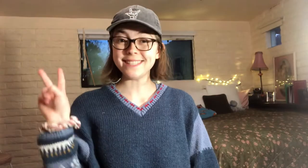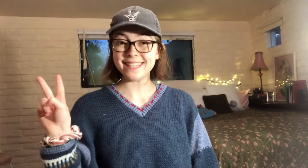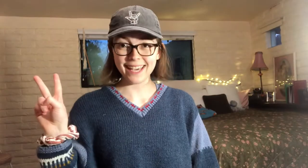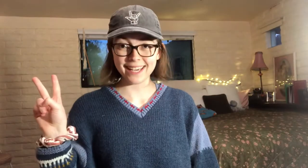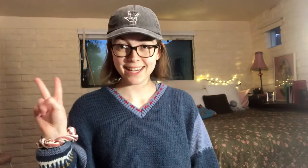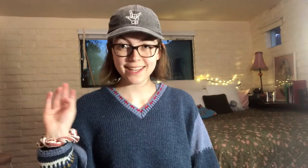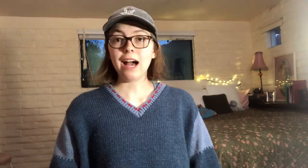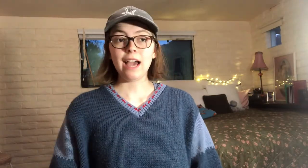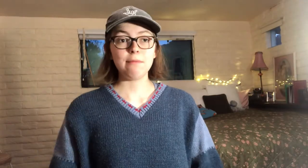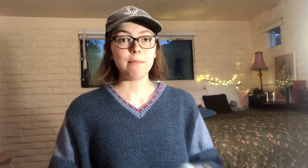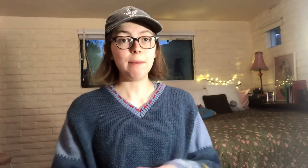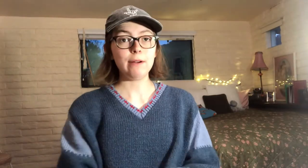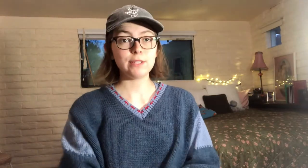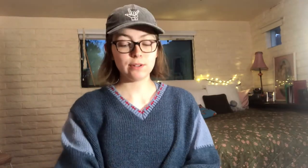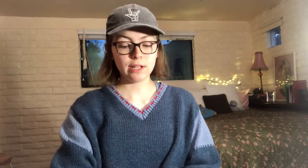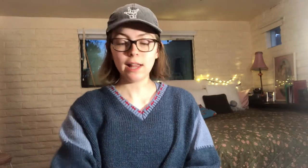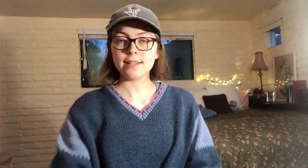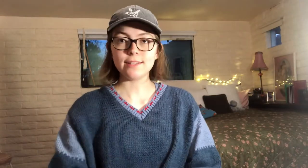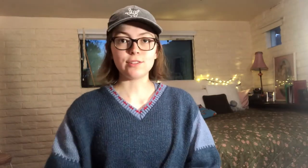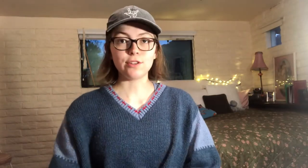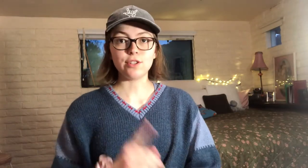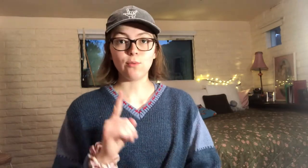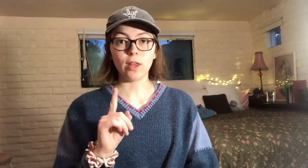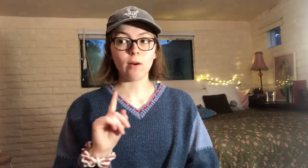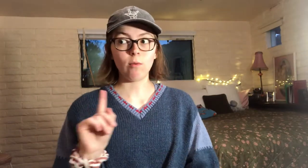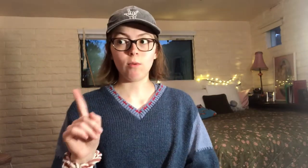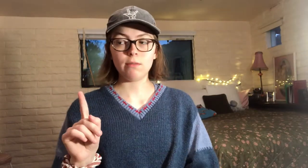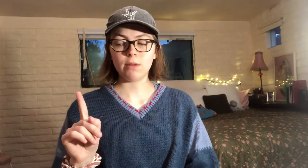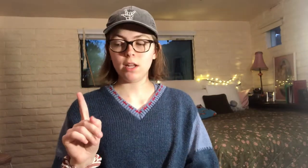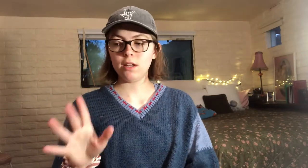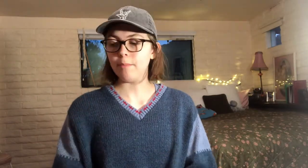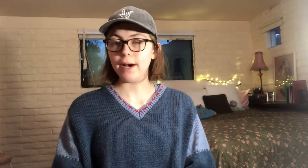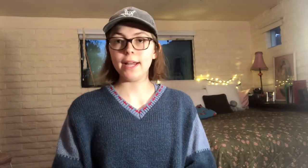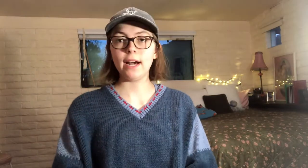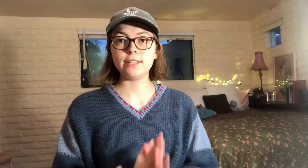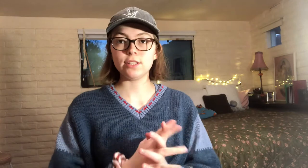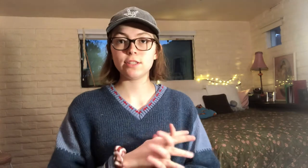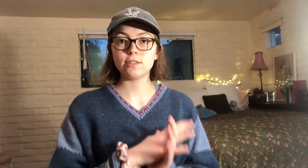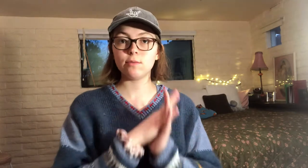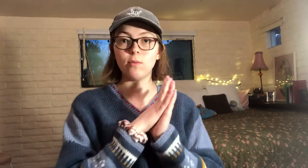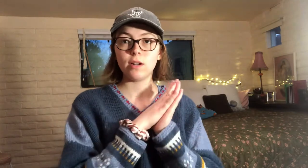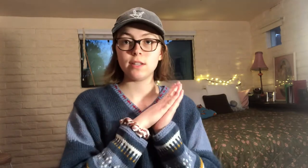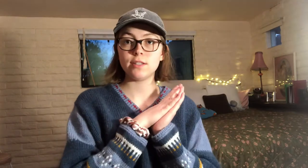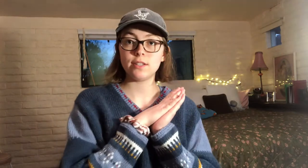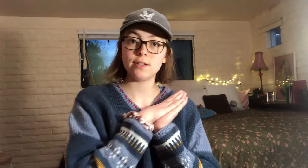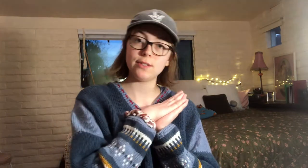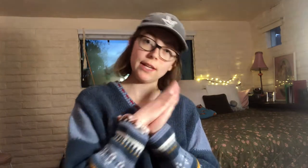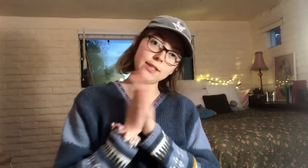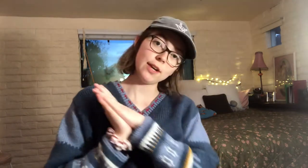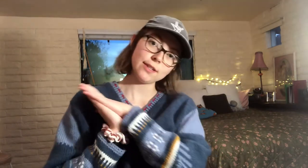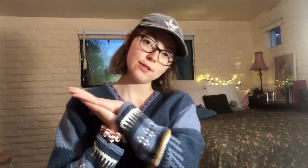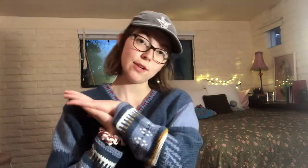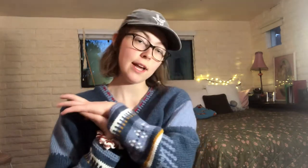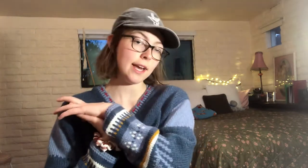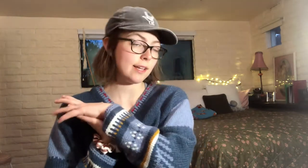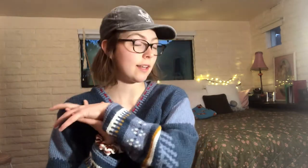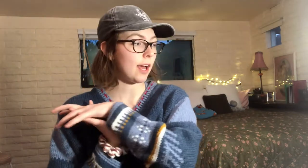to today. I am about to go to class it starts in like one minute but I just wanted to take you guys through the day and kinda what I'm doin!